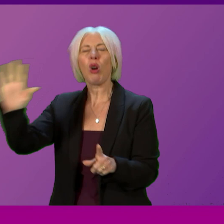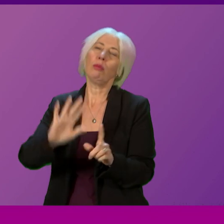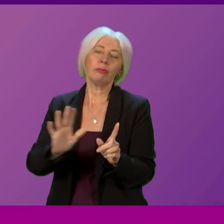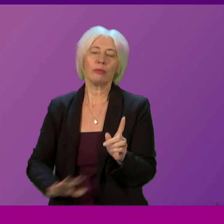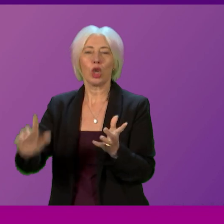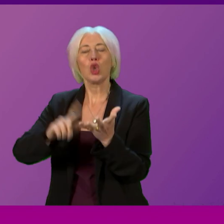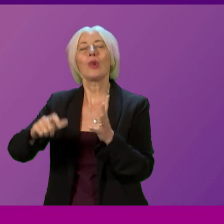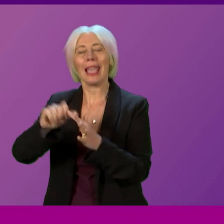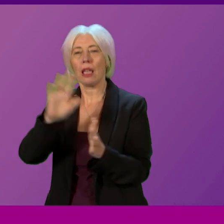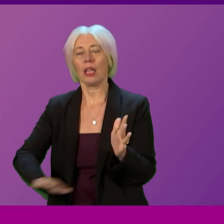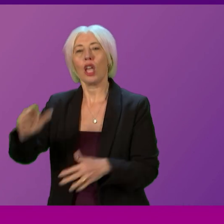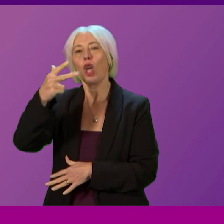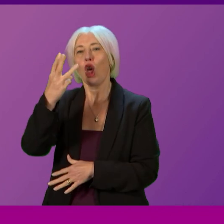increase has been 39 per cent.